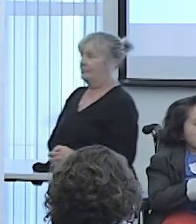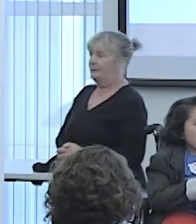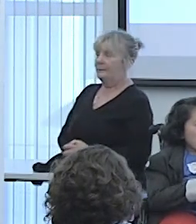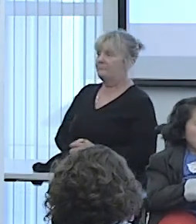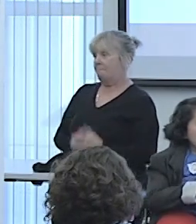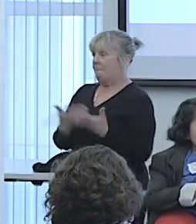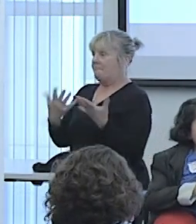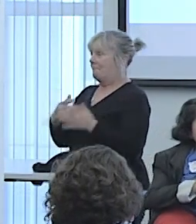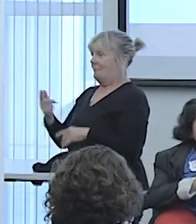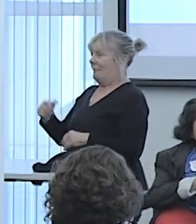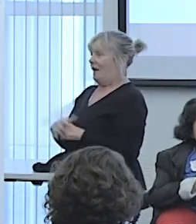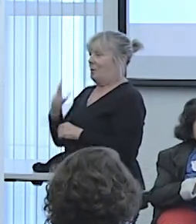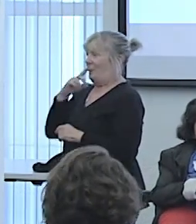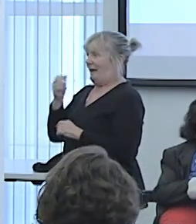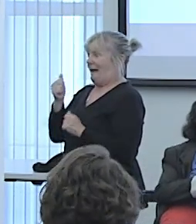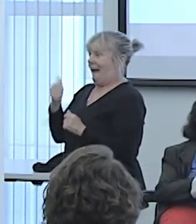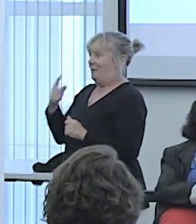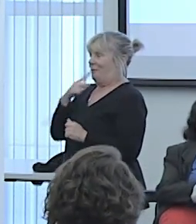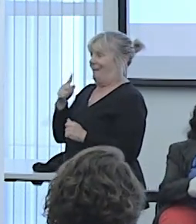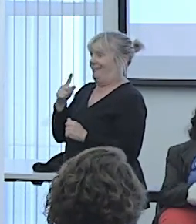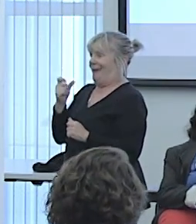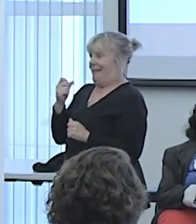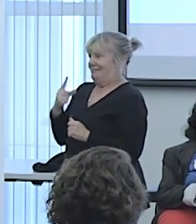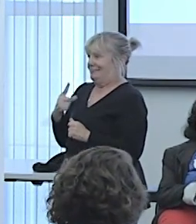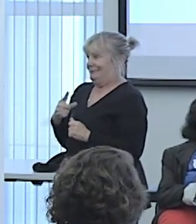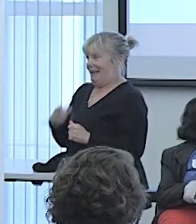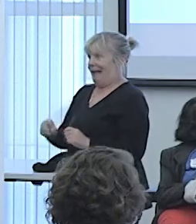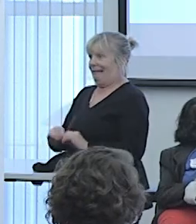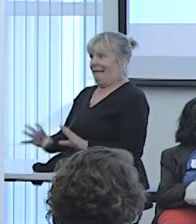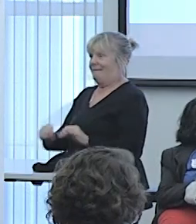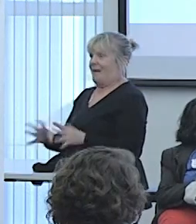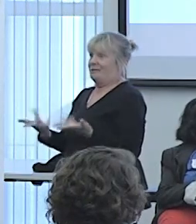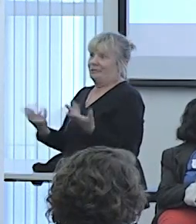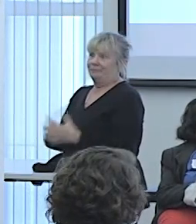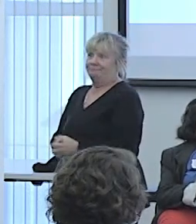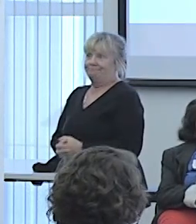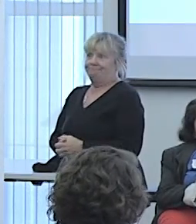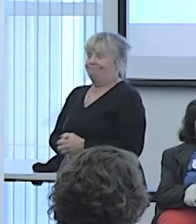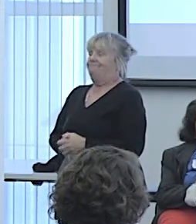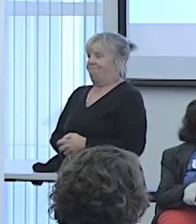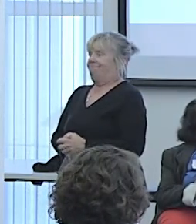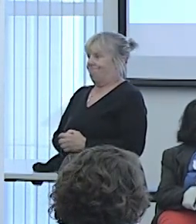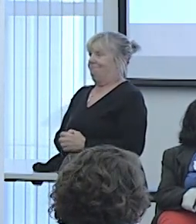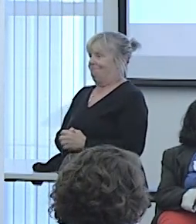Okay well, let's hear after that for Mickey's transitions. Thank you.